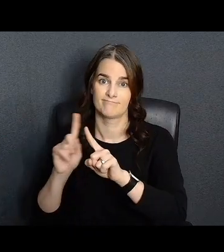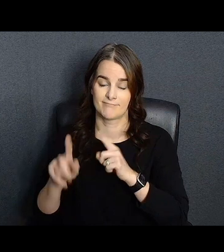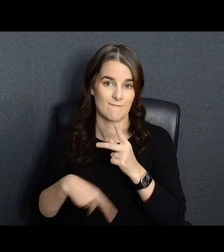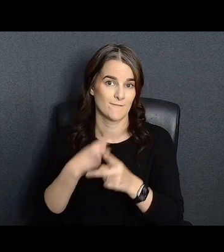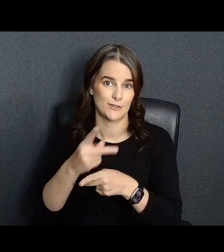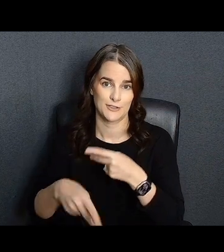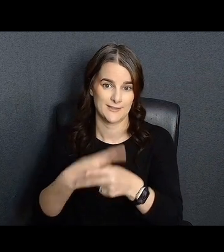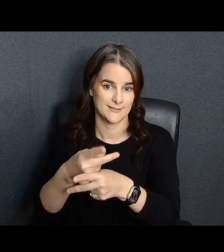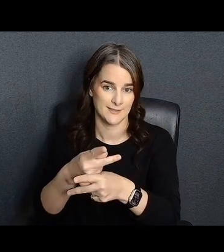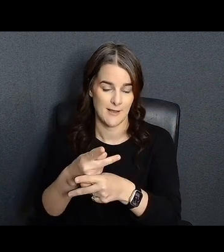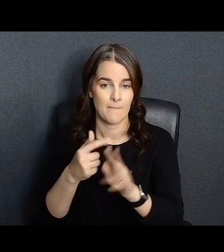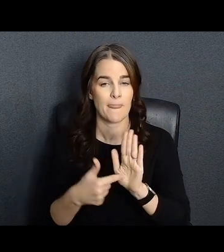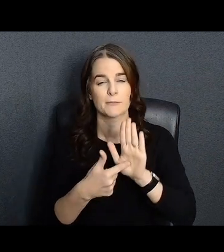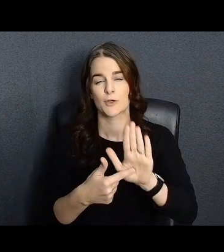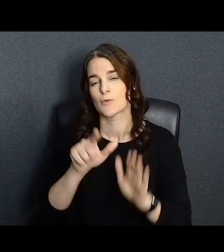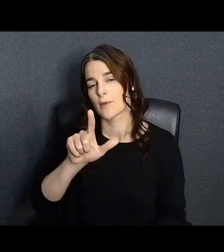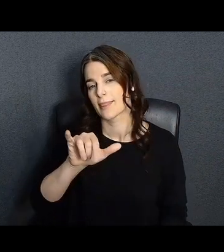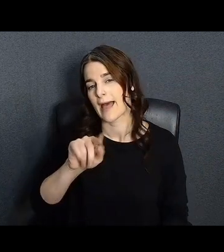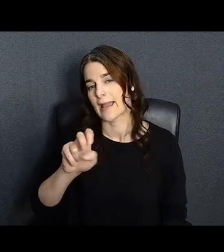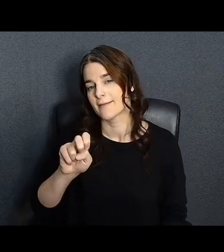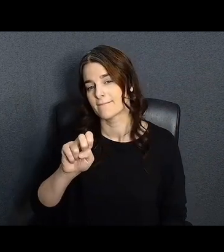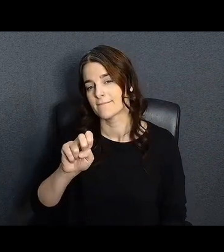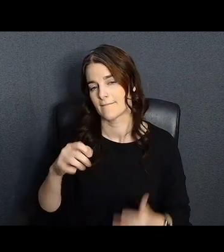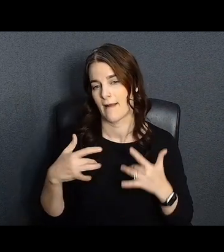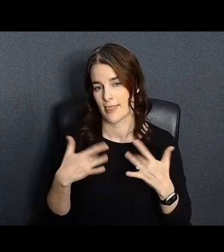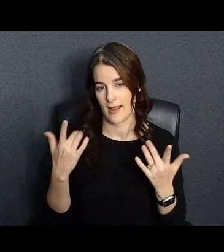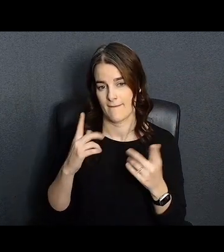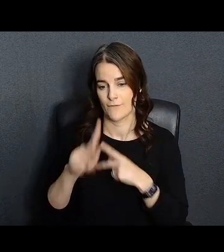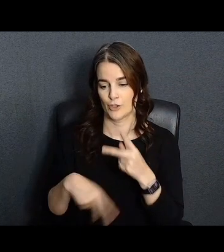Right now, I'm showing you the GoTalk NOW Lite version. So that just means that I can only